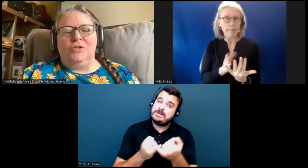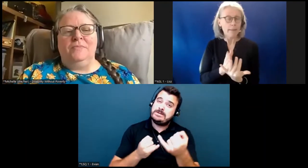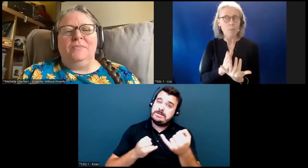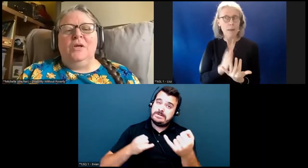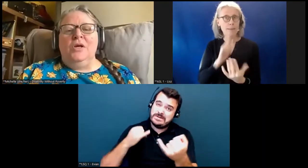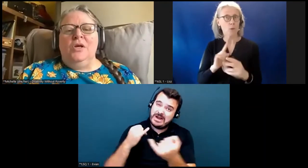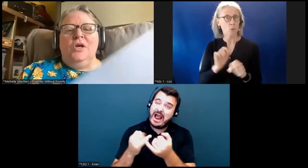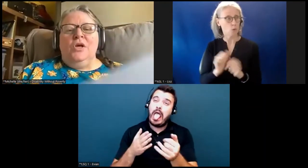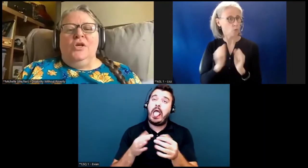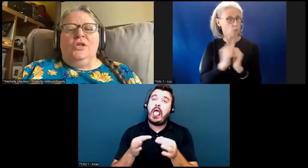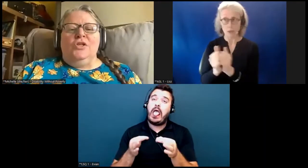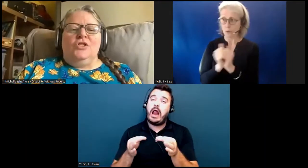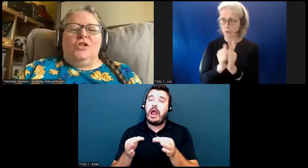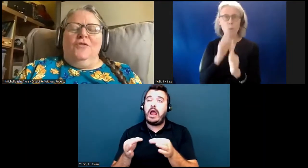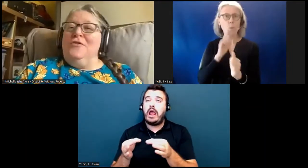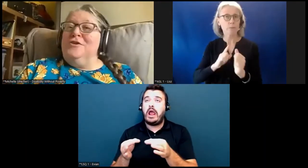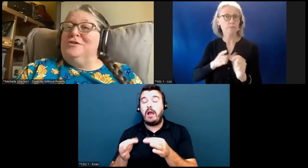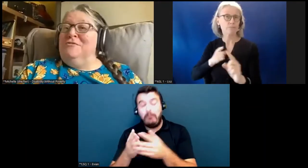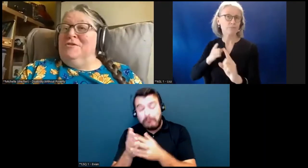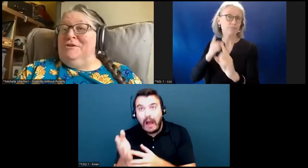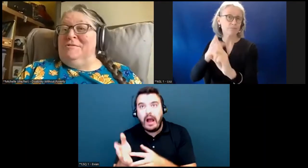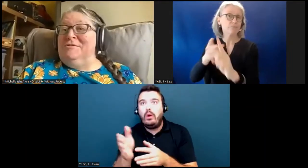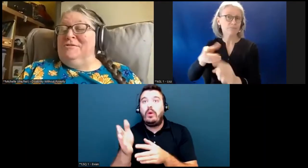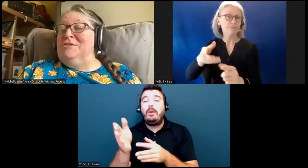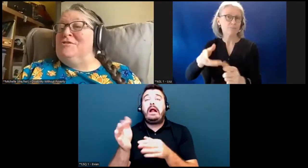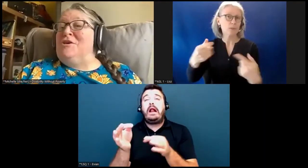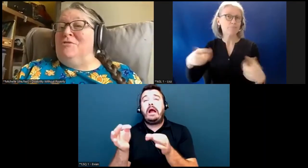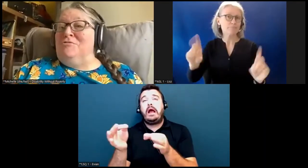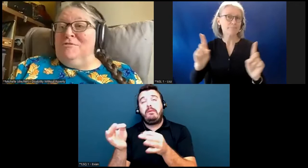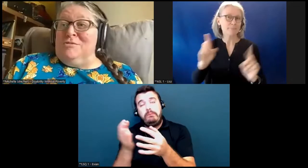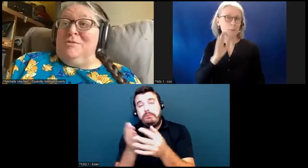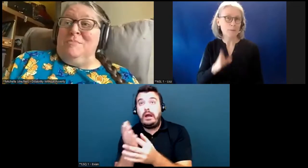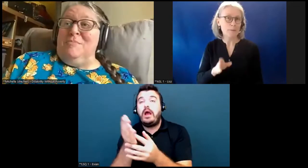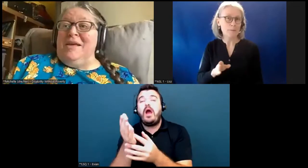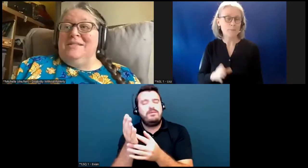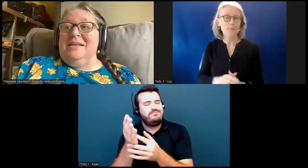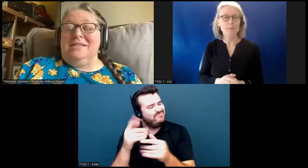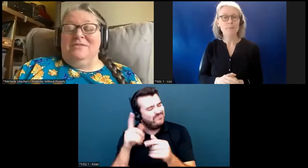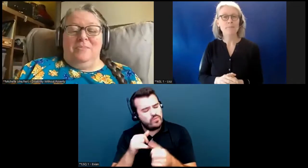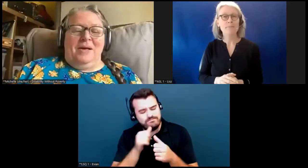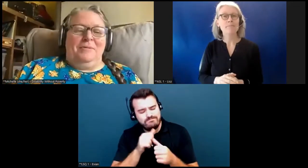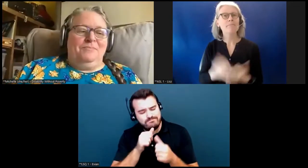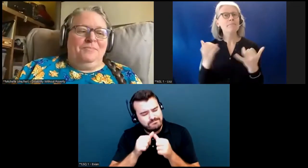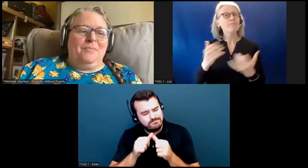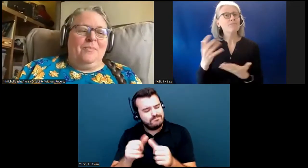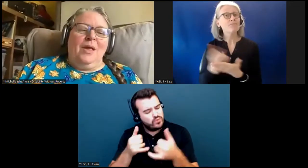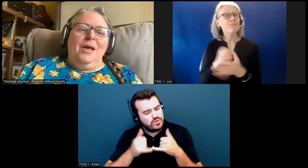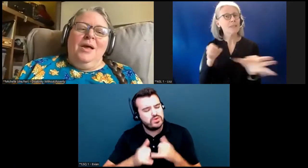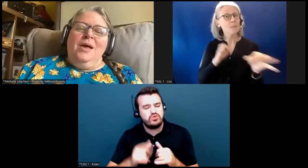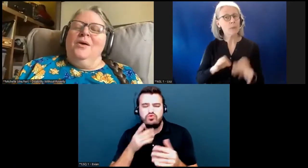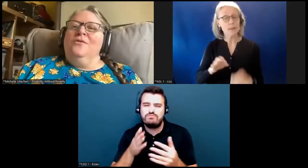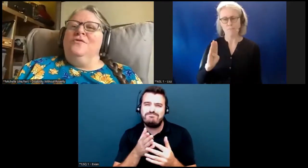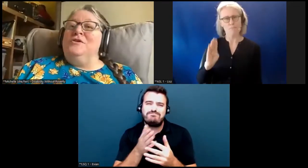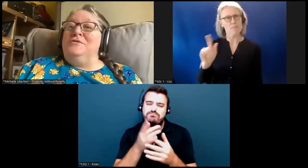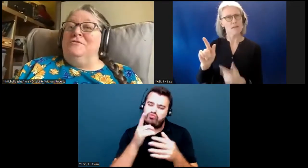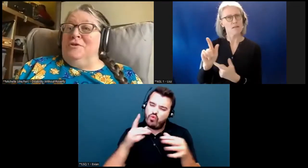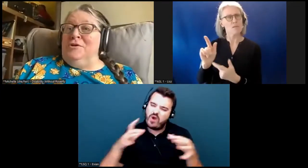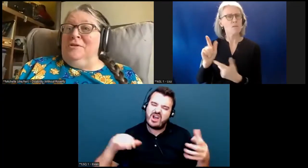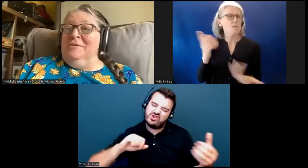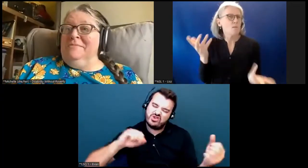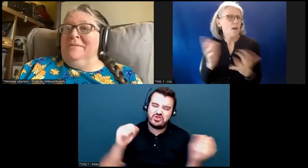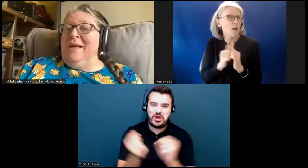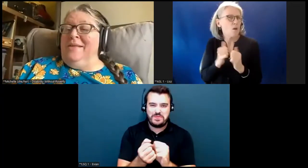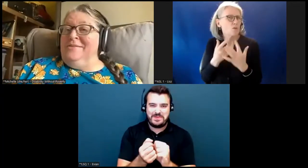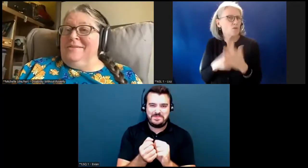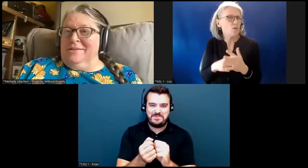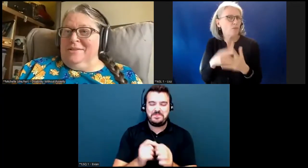CHANGE. FIRST OF ALL, TO JUST GO THROUGH THE BASICS OF THE BILL, FIRST OF ALL -- AND THE